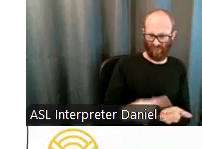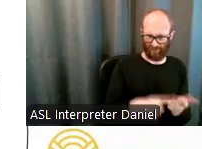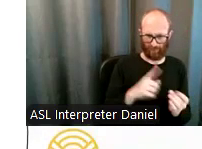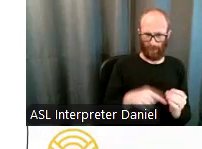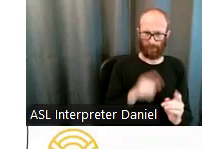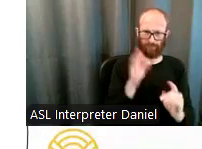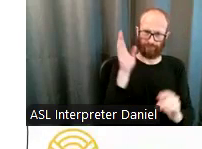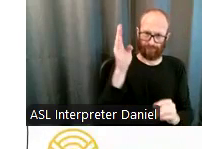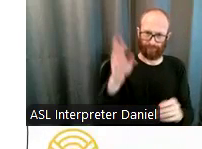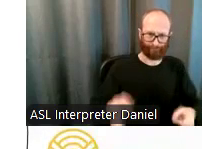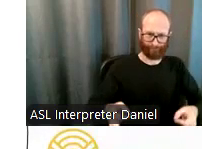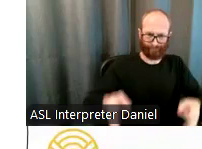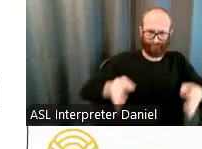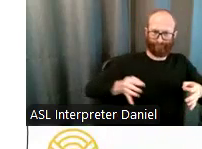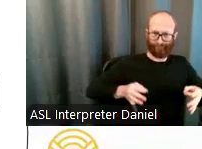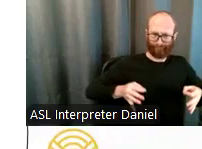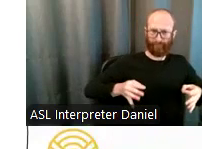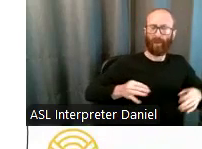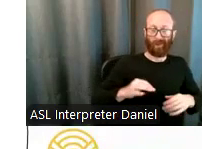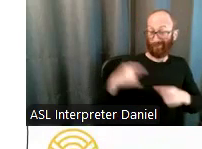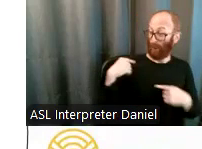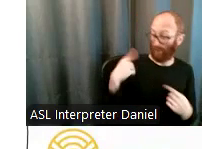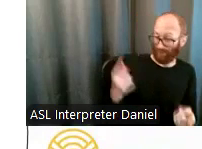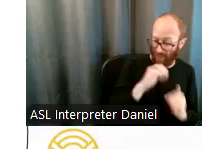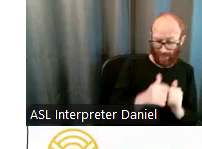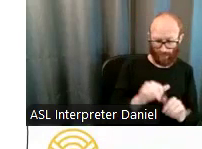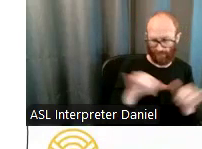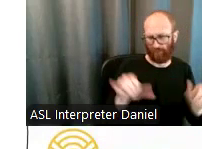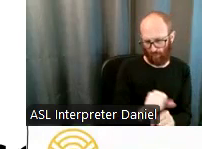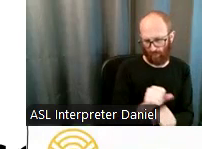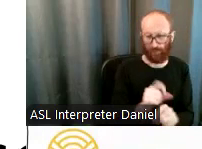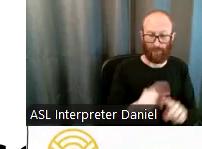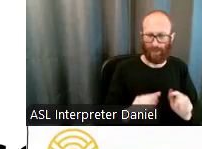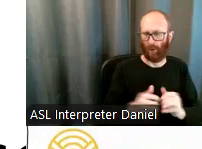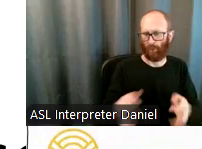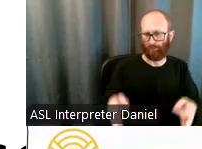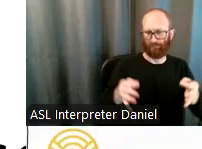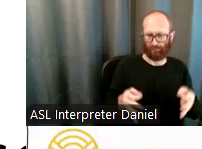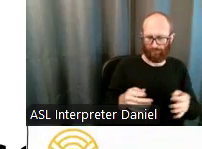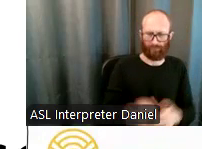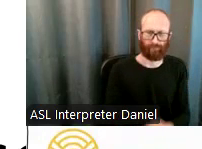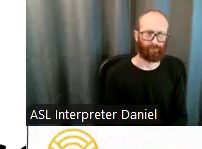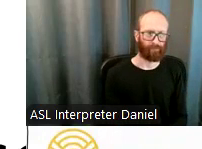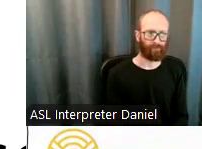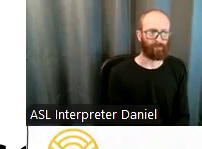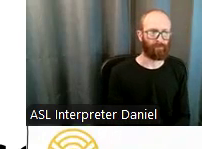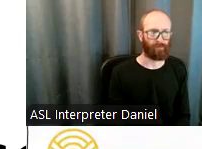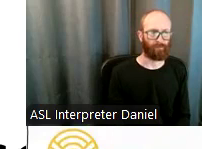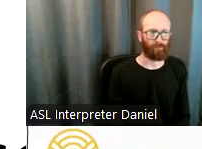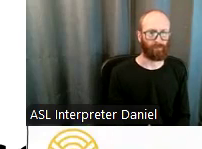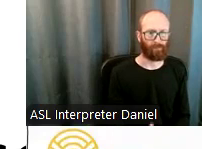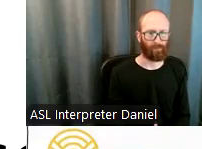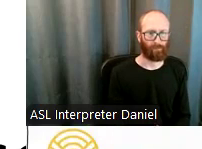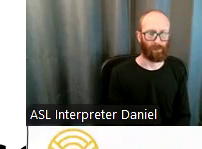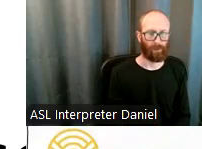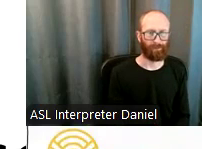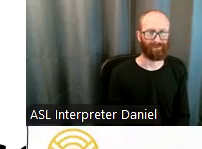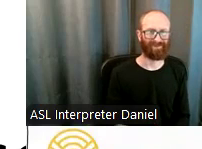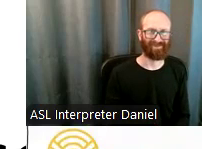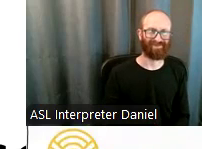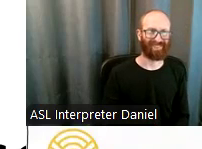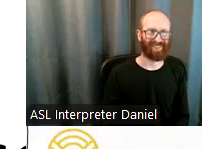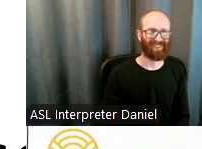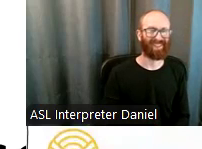traditionally not how our systems have worked. Okay I'm going to highlight something. I just